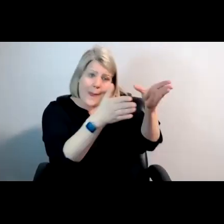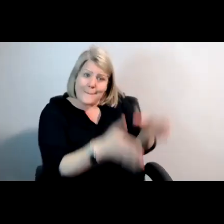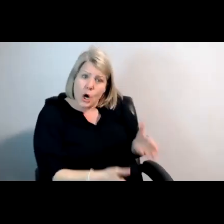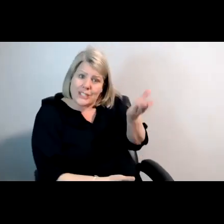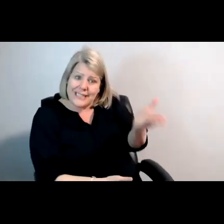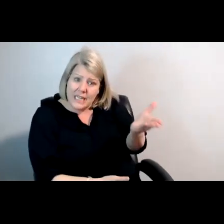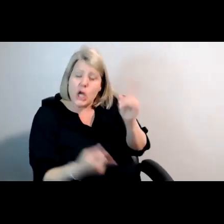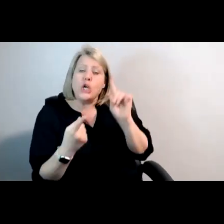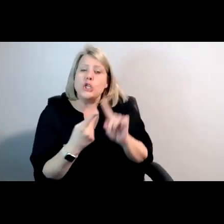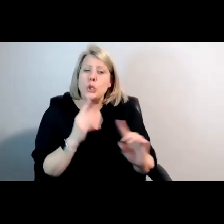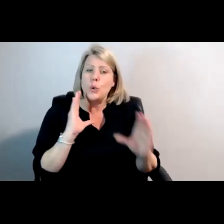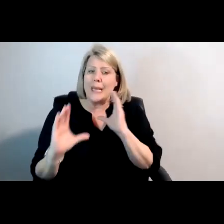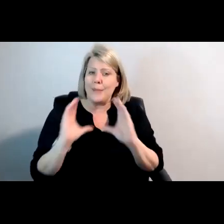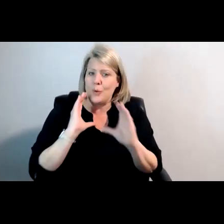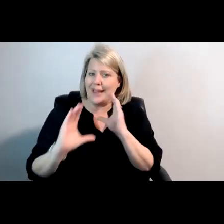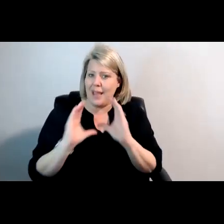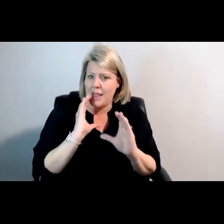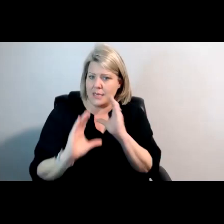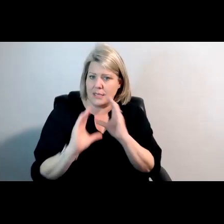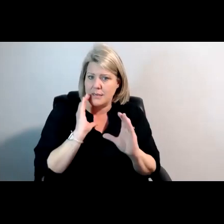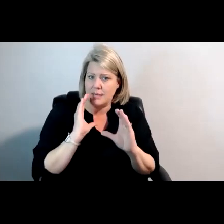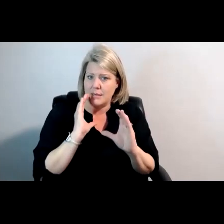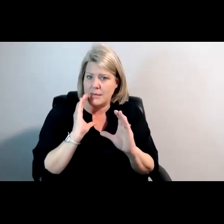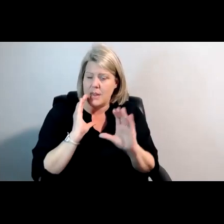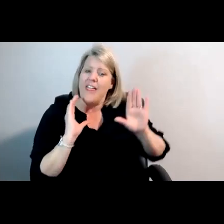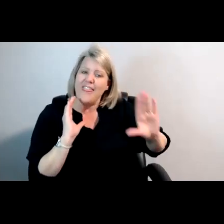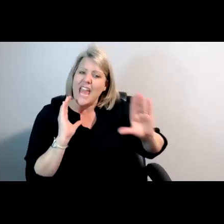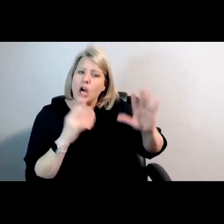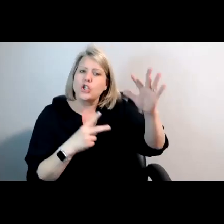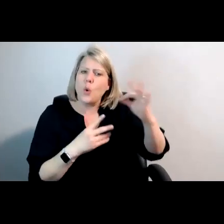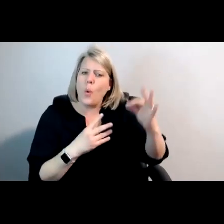those choices with a person and letting them know